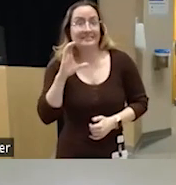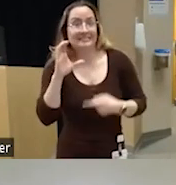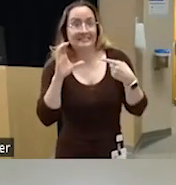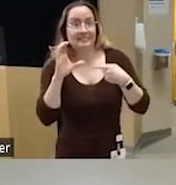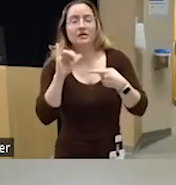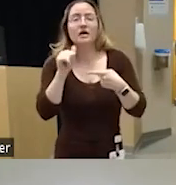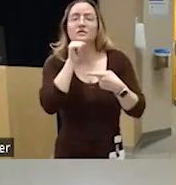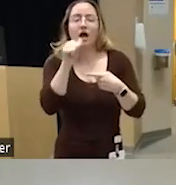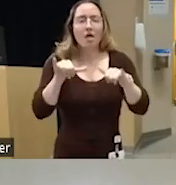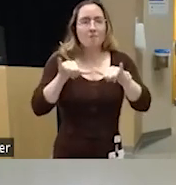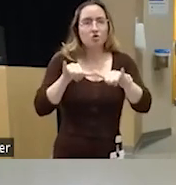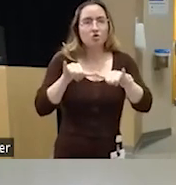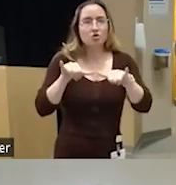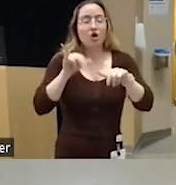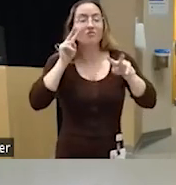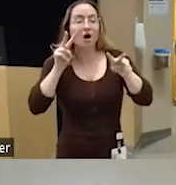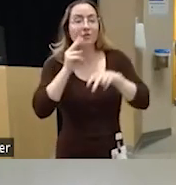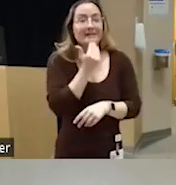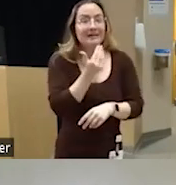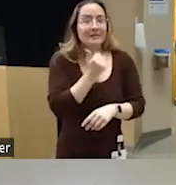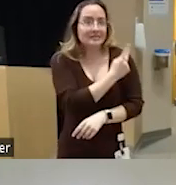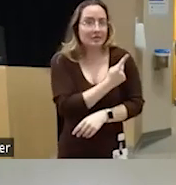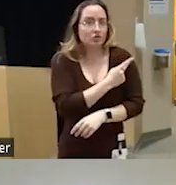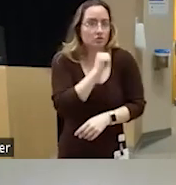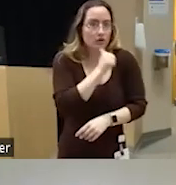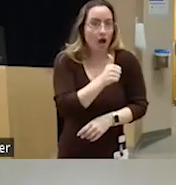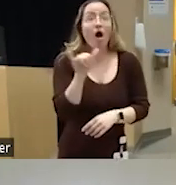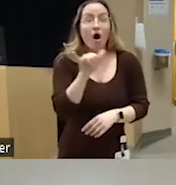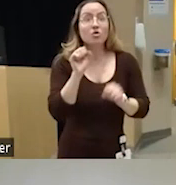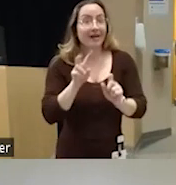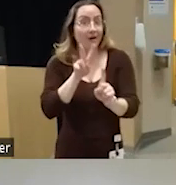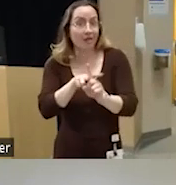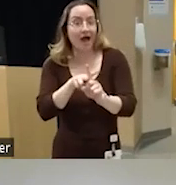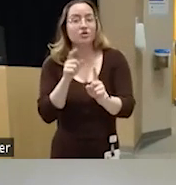monitoring for diabetes patients but also an identifying variable